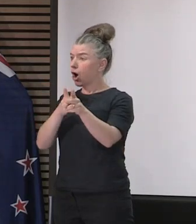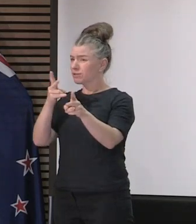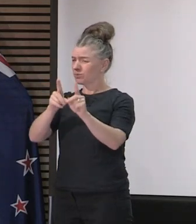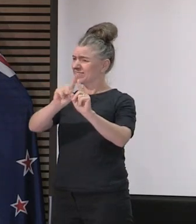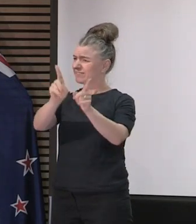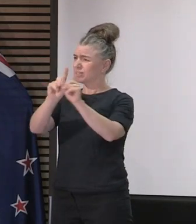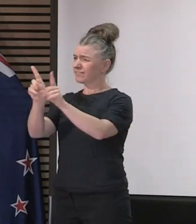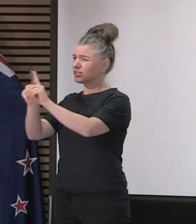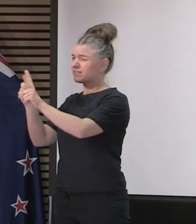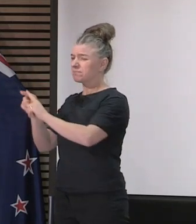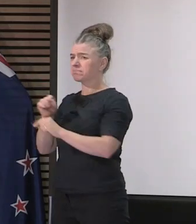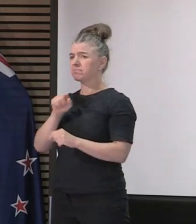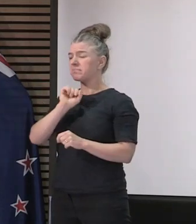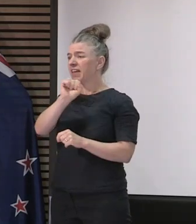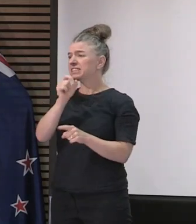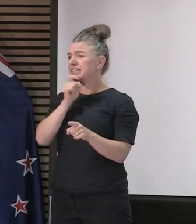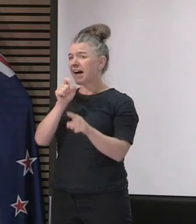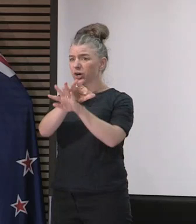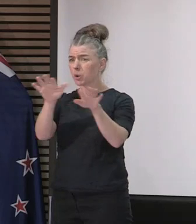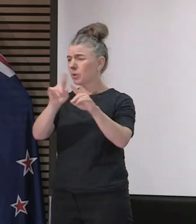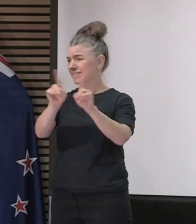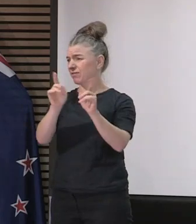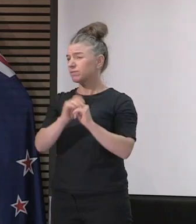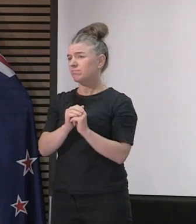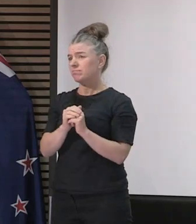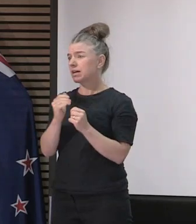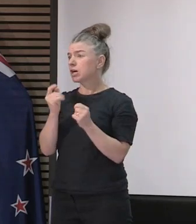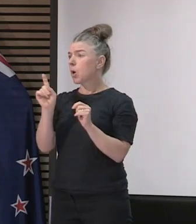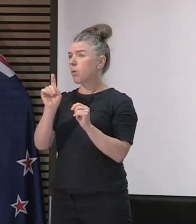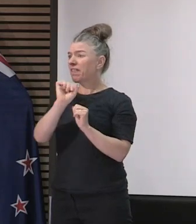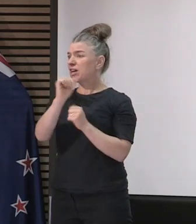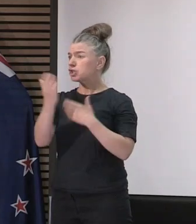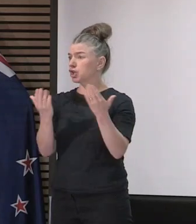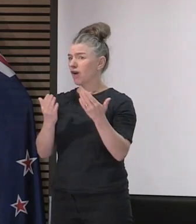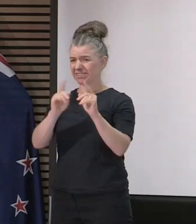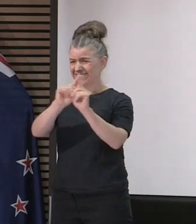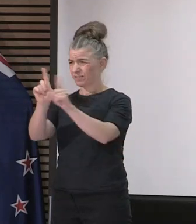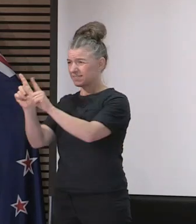also recall that each hospital is different in terms of the staffing, the sorts of